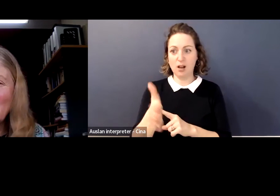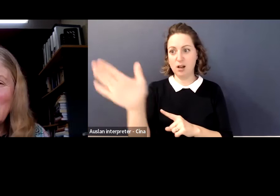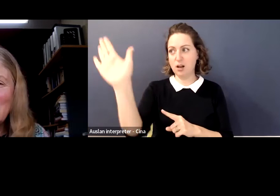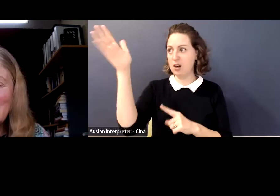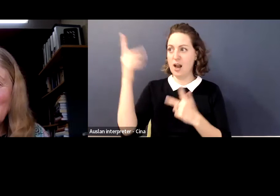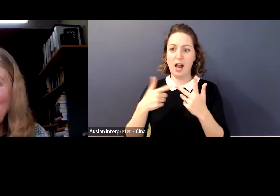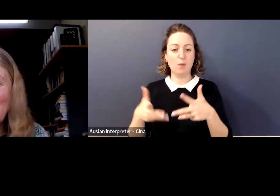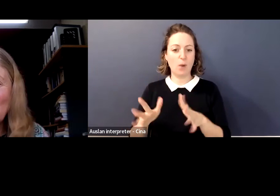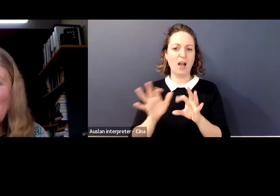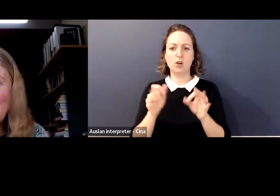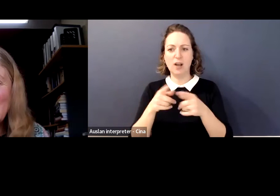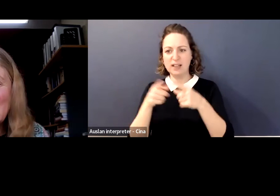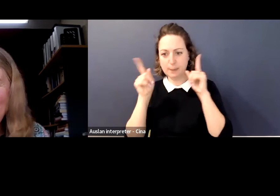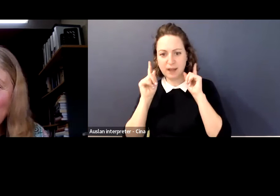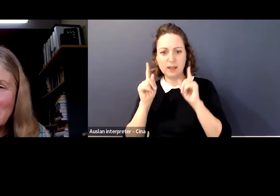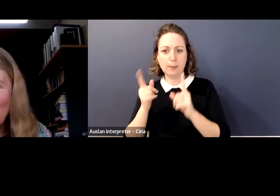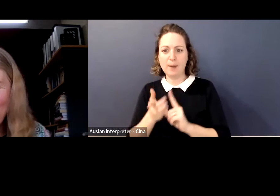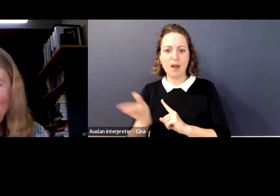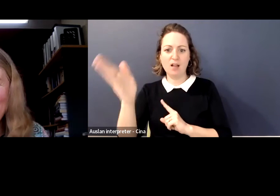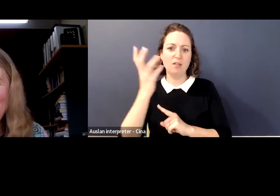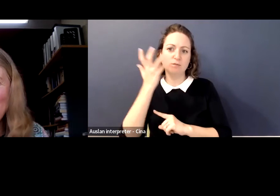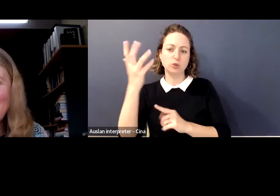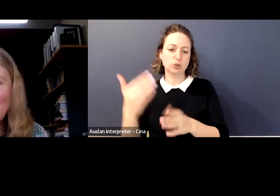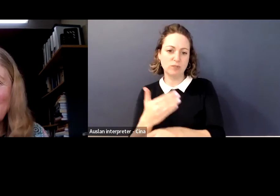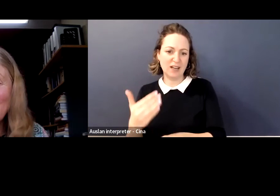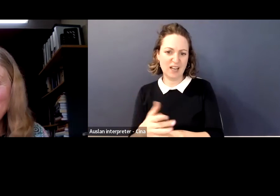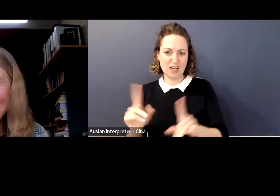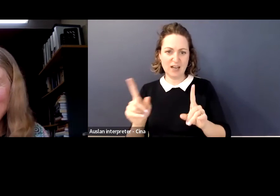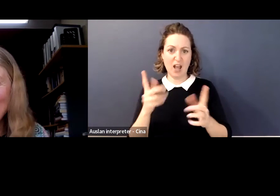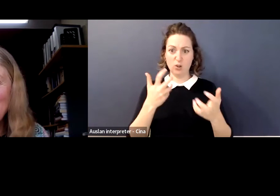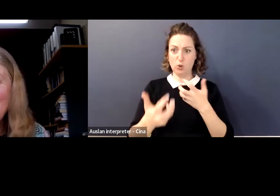non-academic pathway and now has sort found themselves at a university or somewhere.